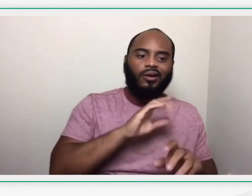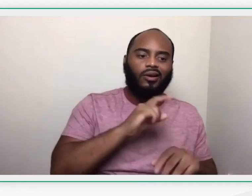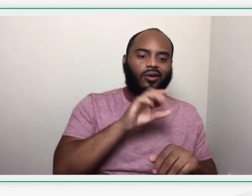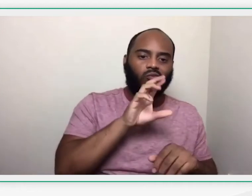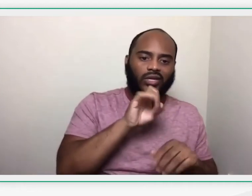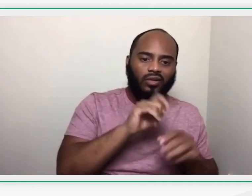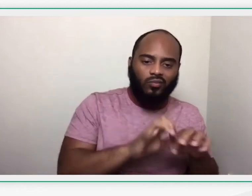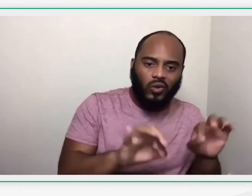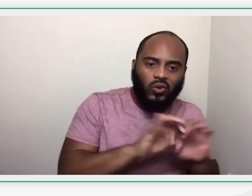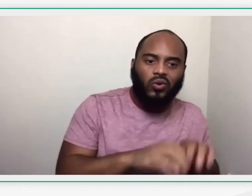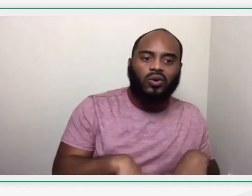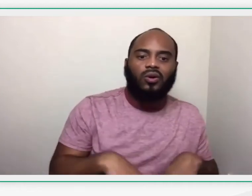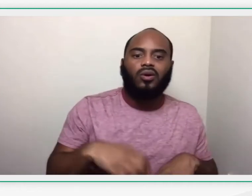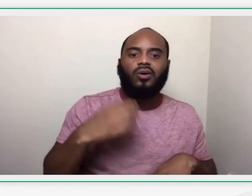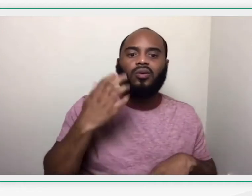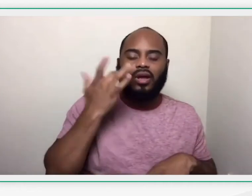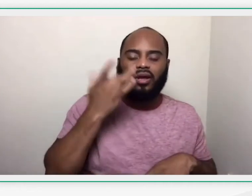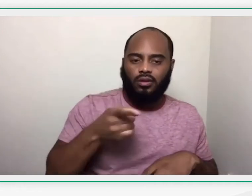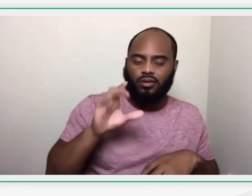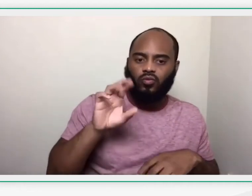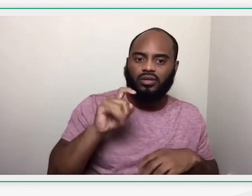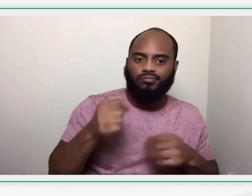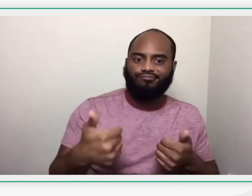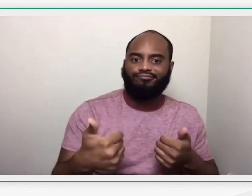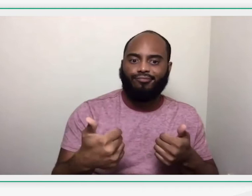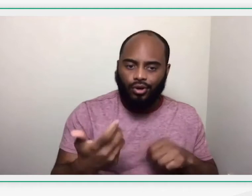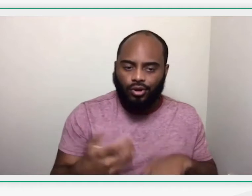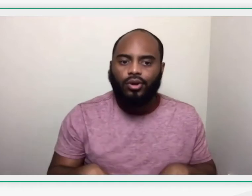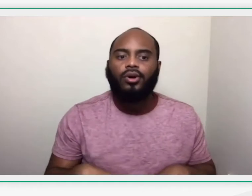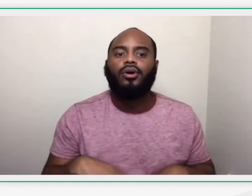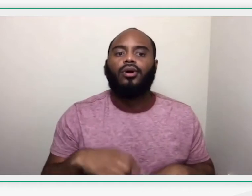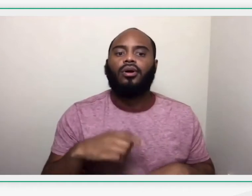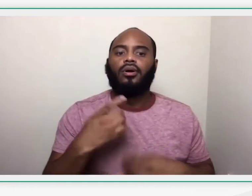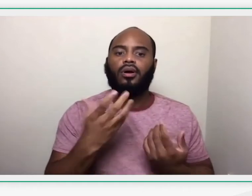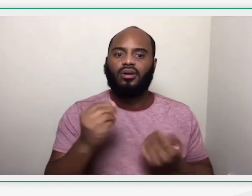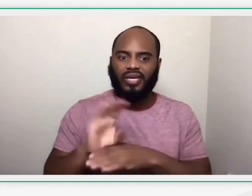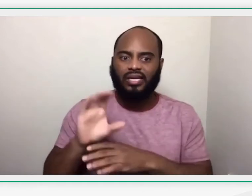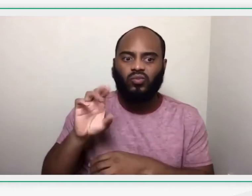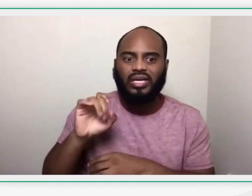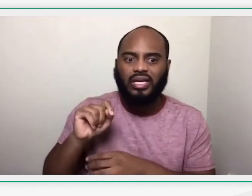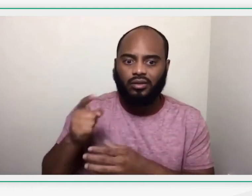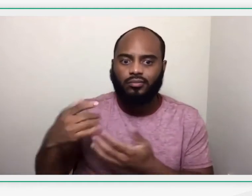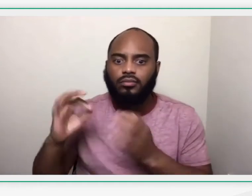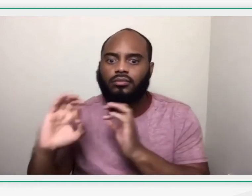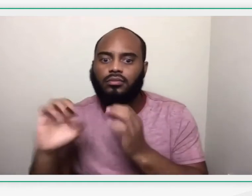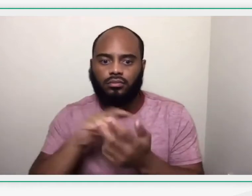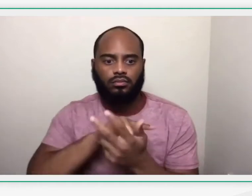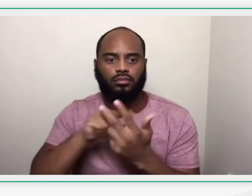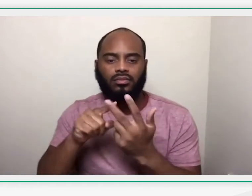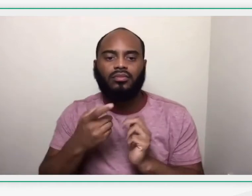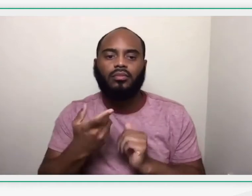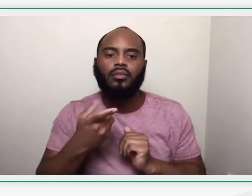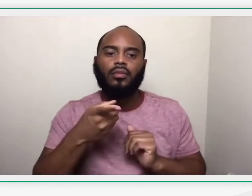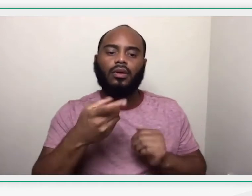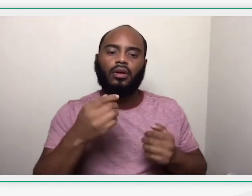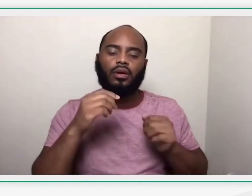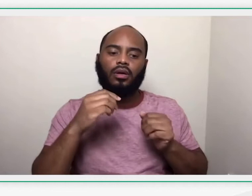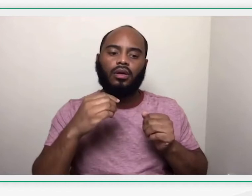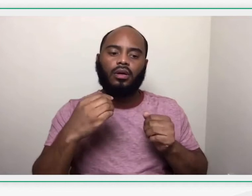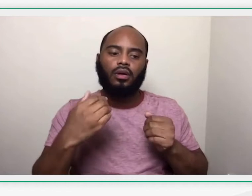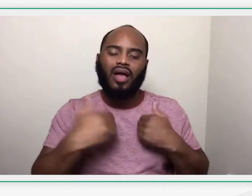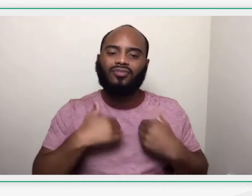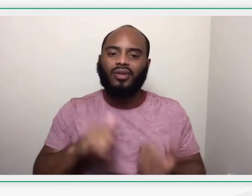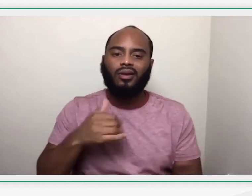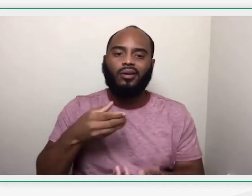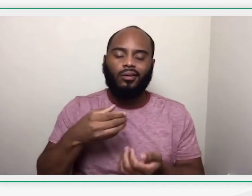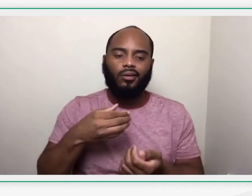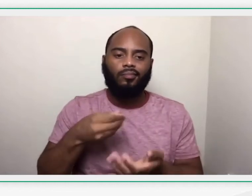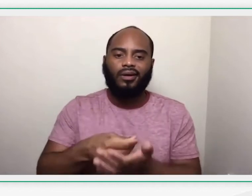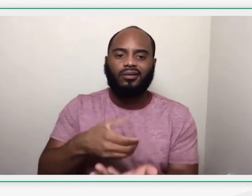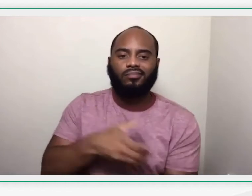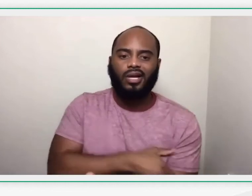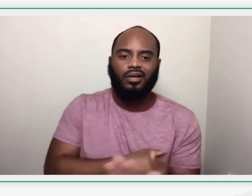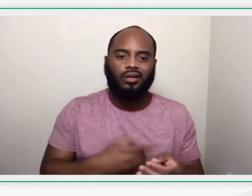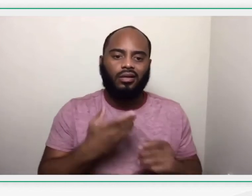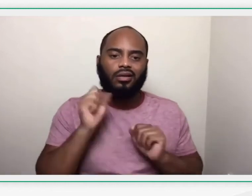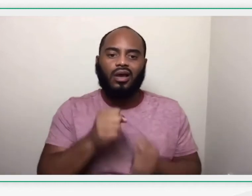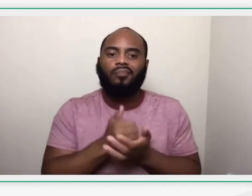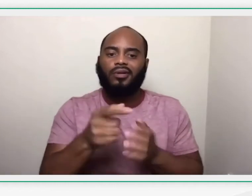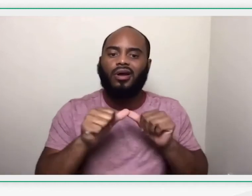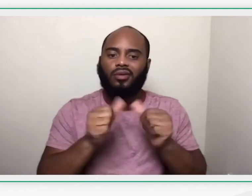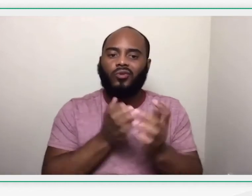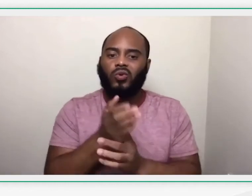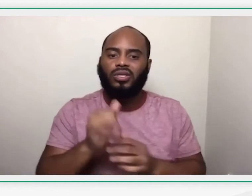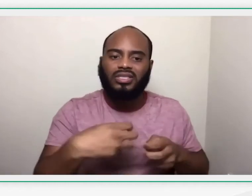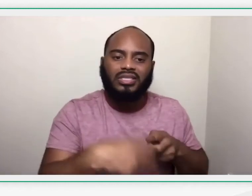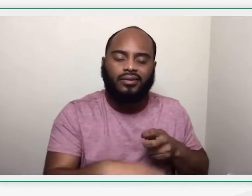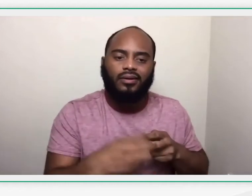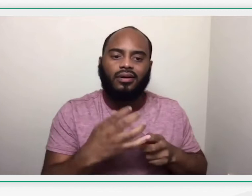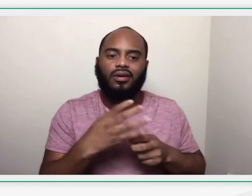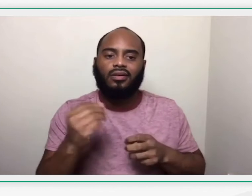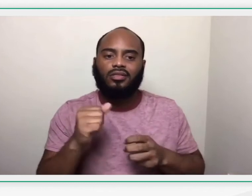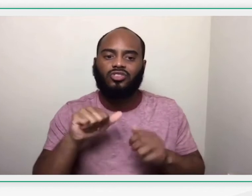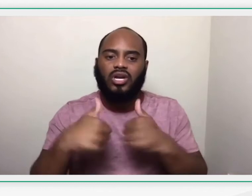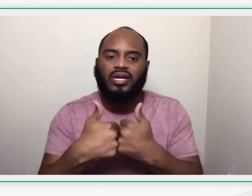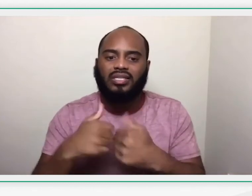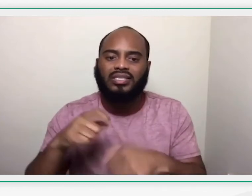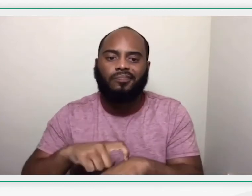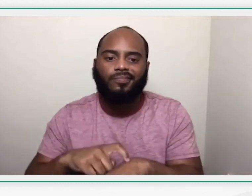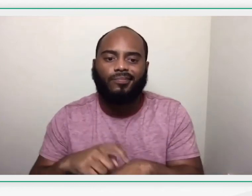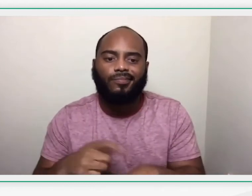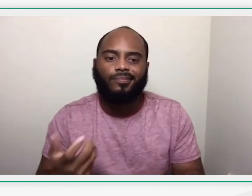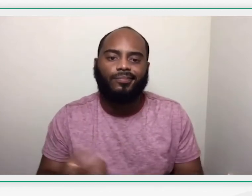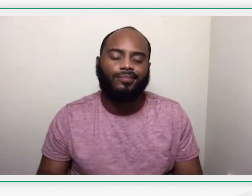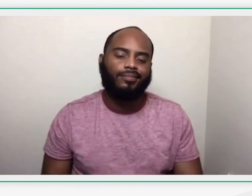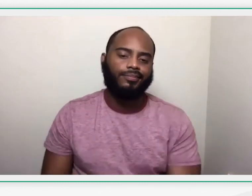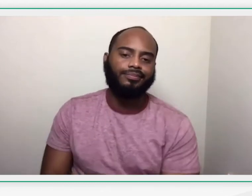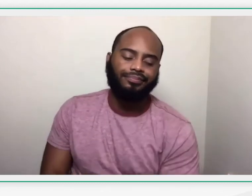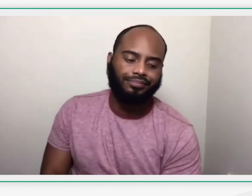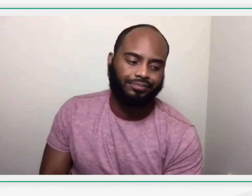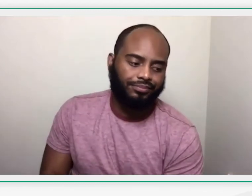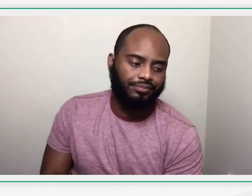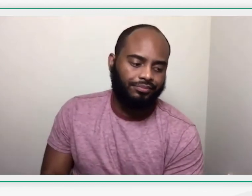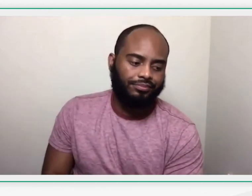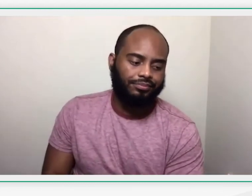So, as we've mentioned all along the series, a positive credit rating is very important. A positive business credit rating is also very important. Purchasing power will allow you to make it through difficult and challenging times.